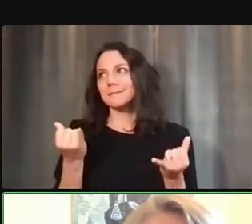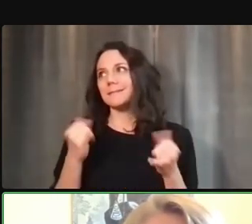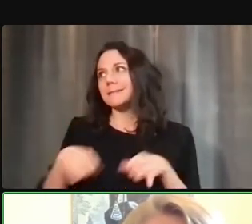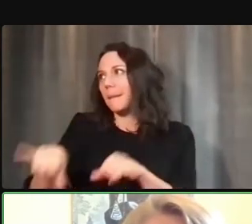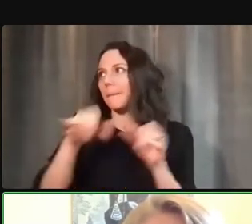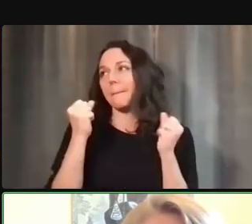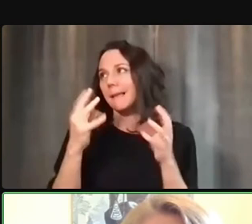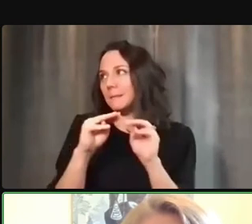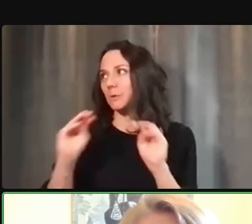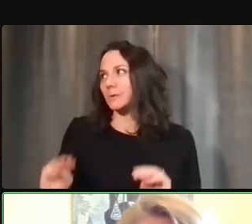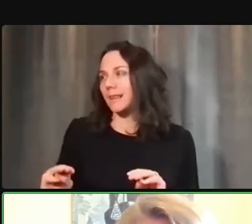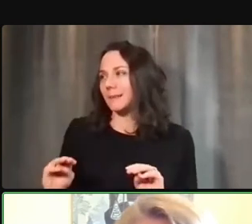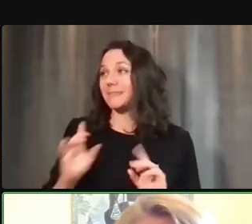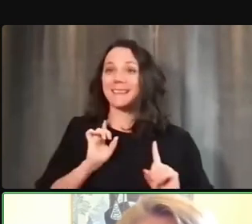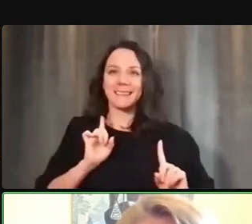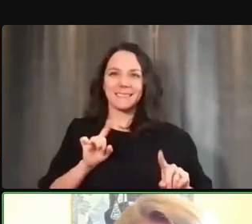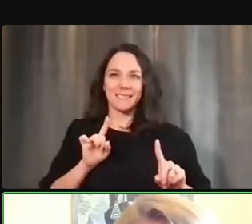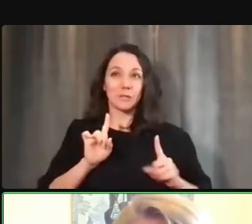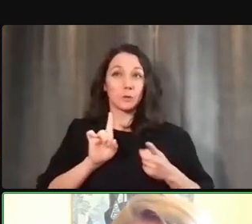So we are definitely more concerned